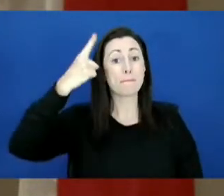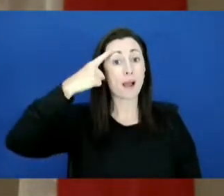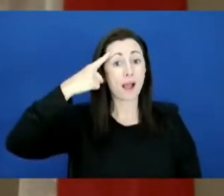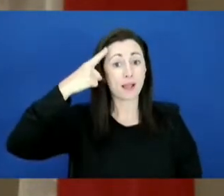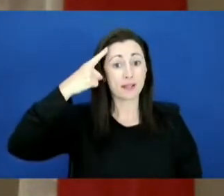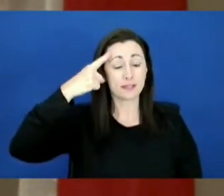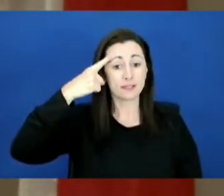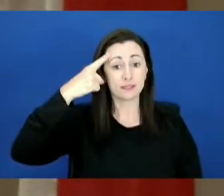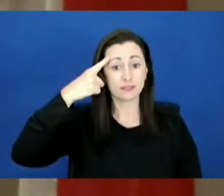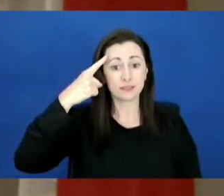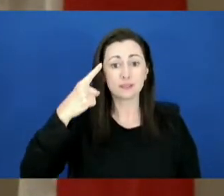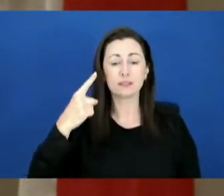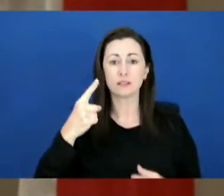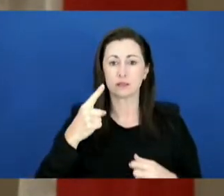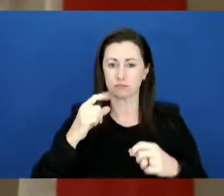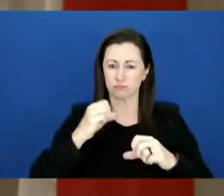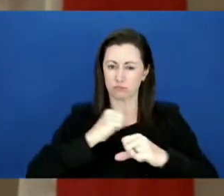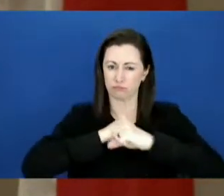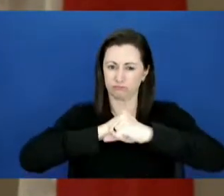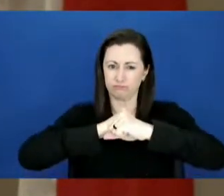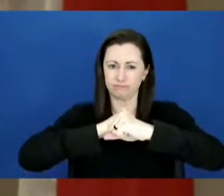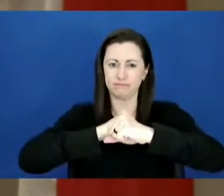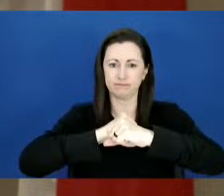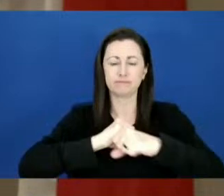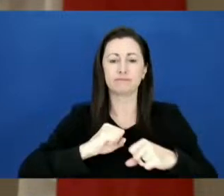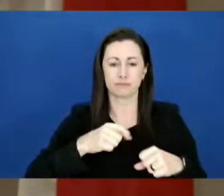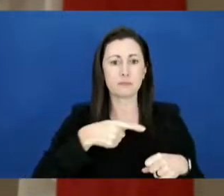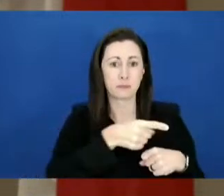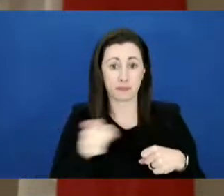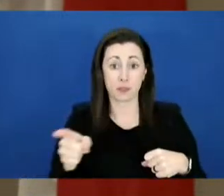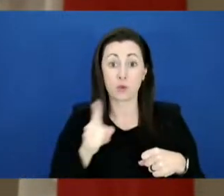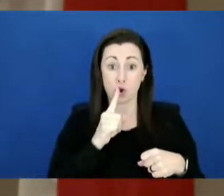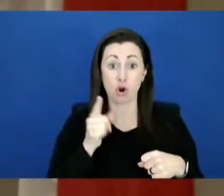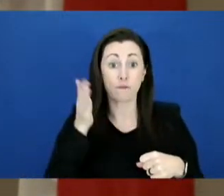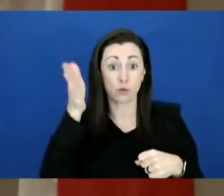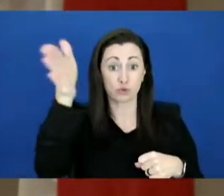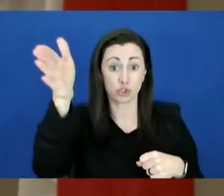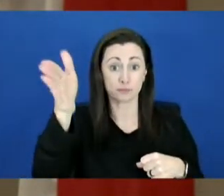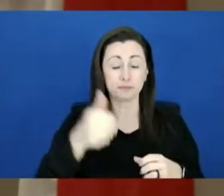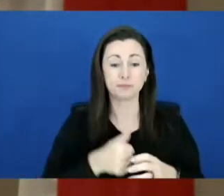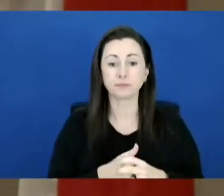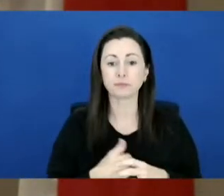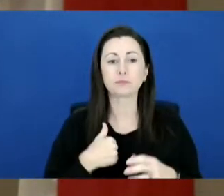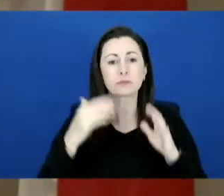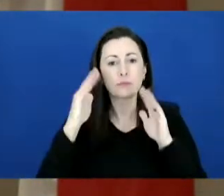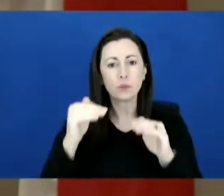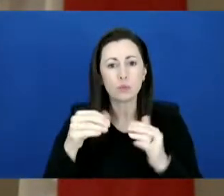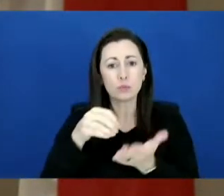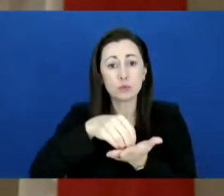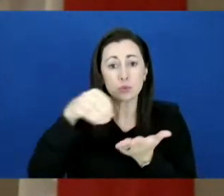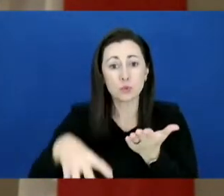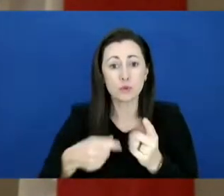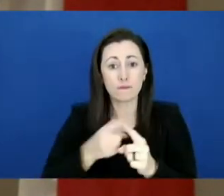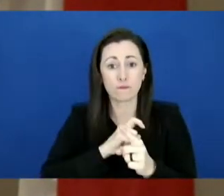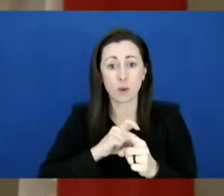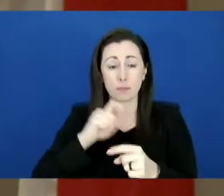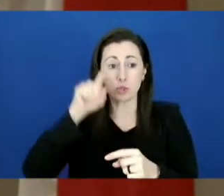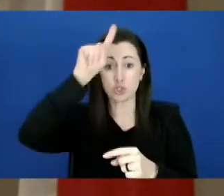PASSIONATELY LOVE CHILDREN AND WANT YOUR MINDS TO BE